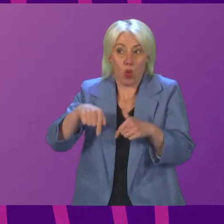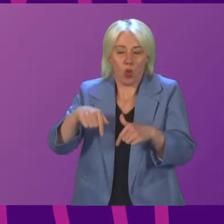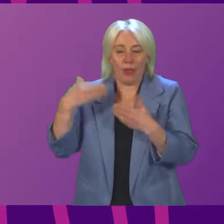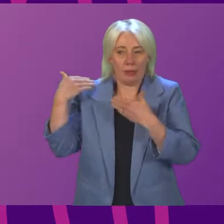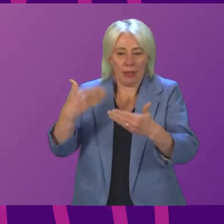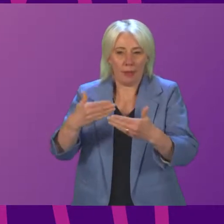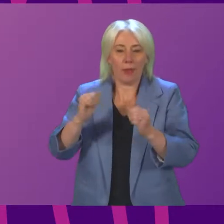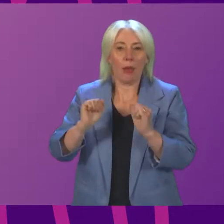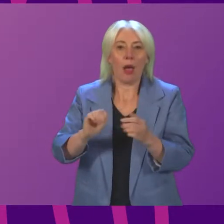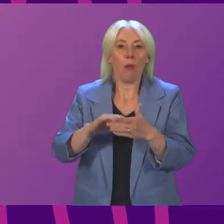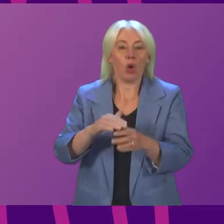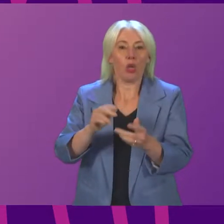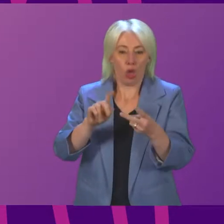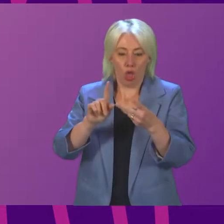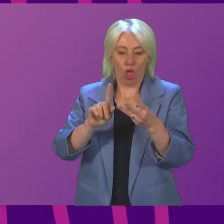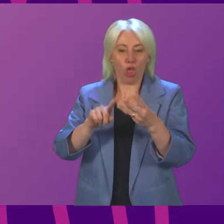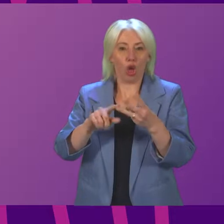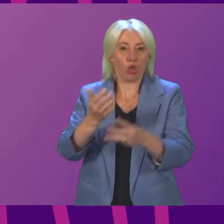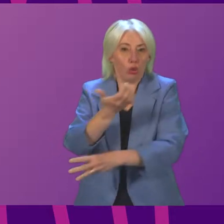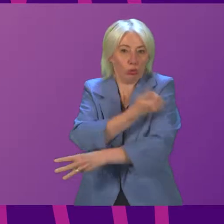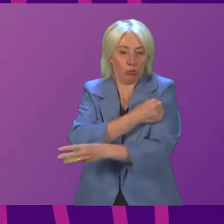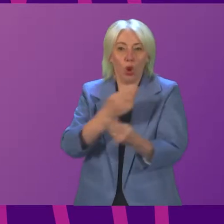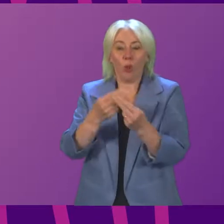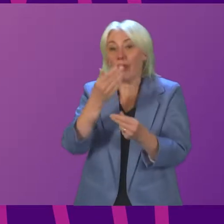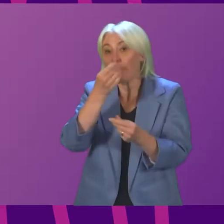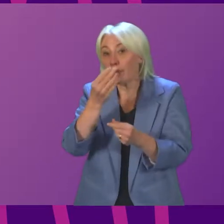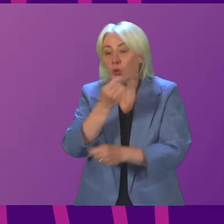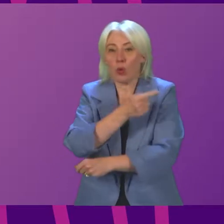and flu vaccinations are being combined, constituents have to wait until six months